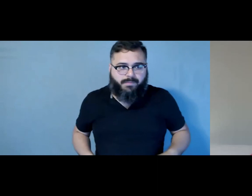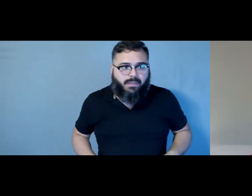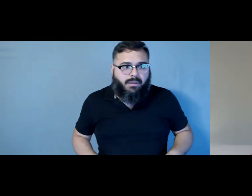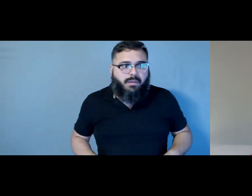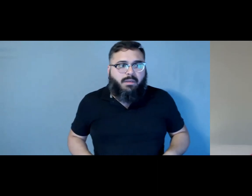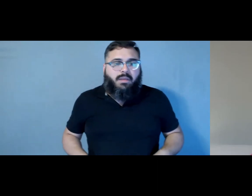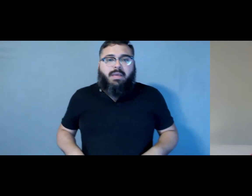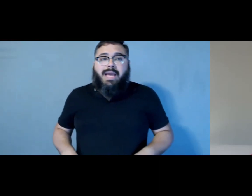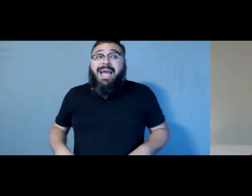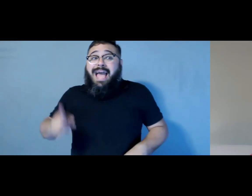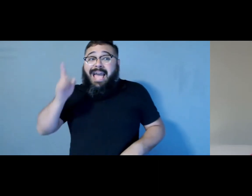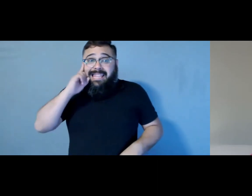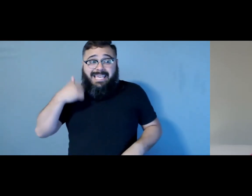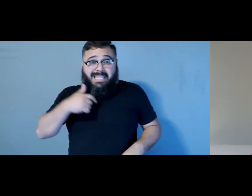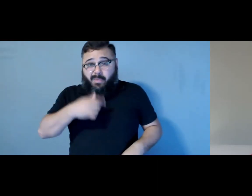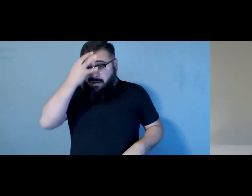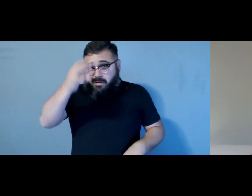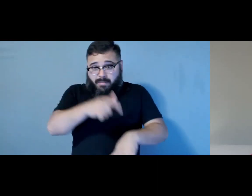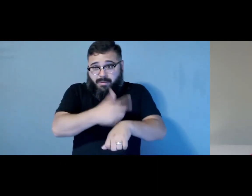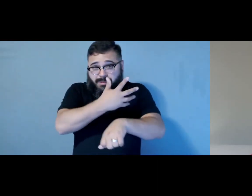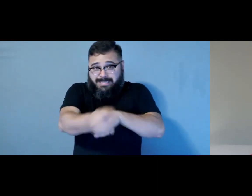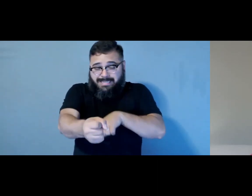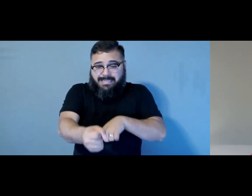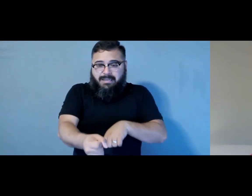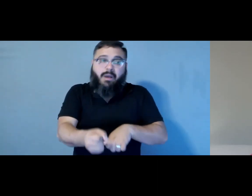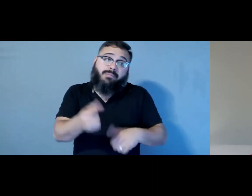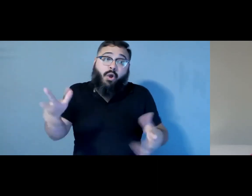I think that we're almost out of time, well, we are out of time